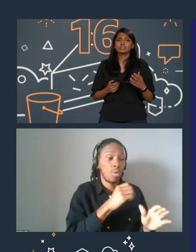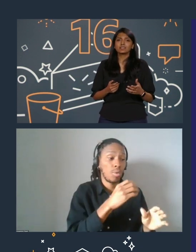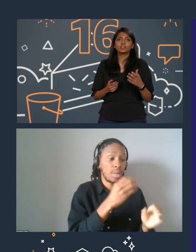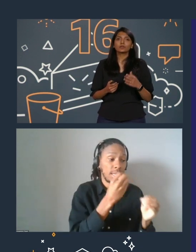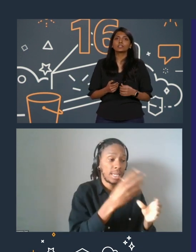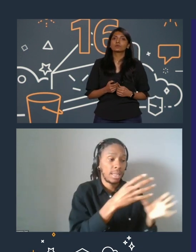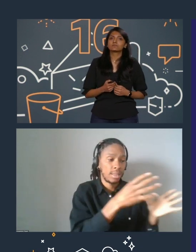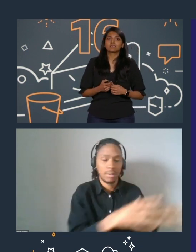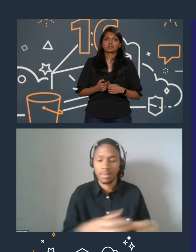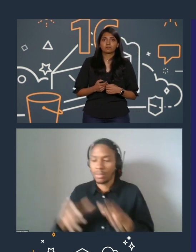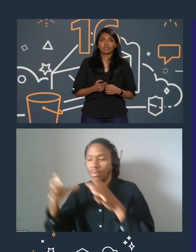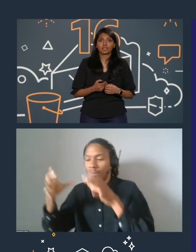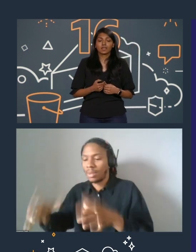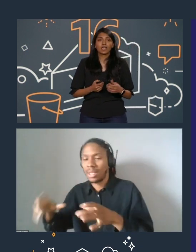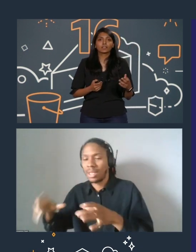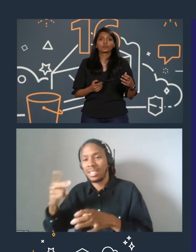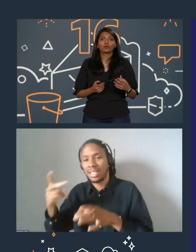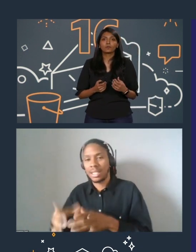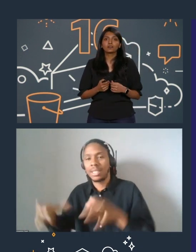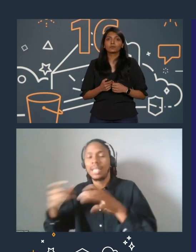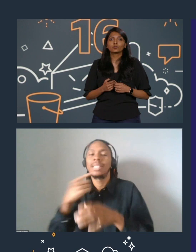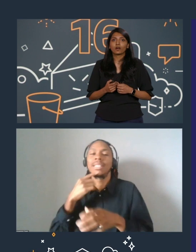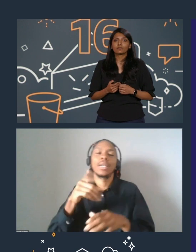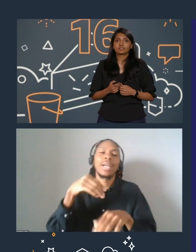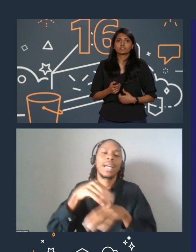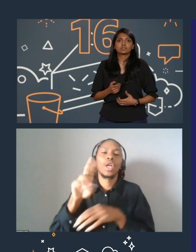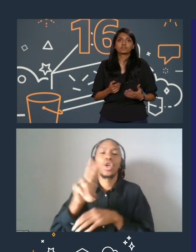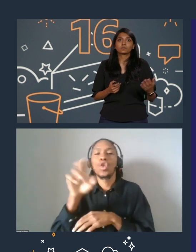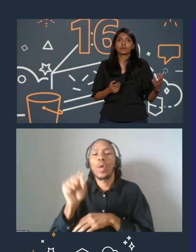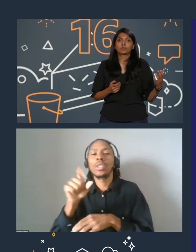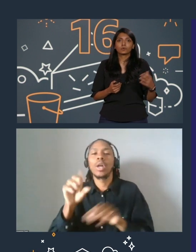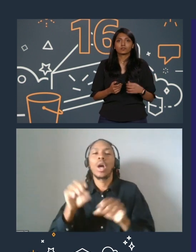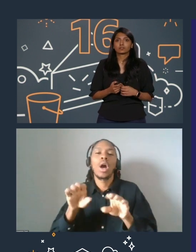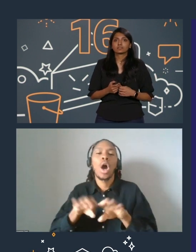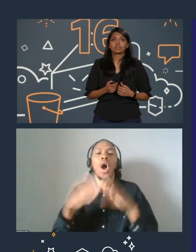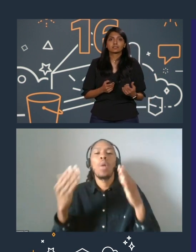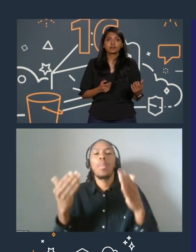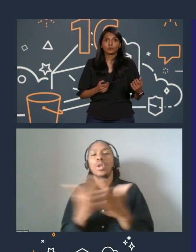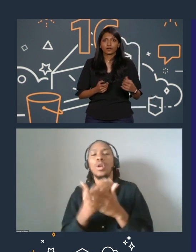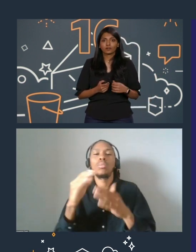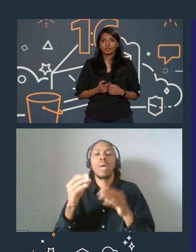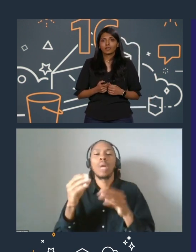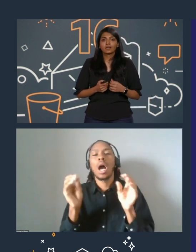Say you're a US based company and you're opening up a new office in a different part of the world, say Singapore.